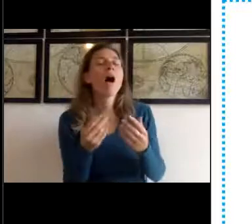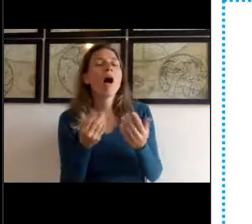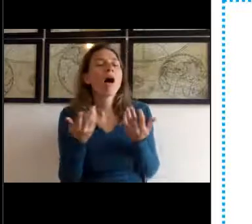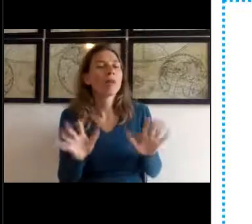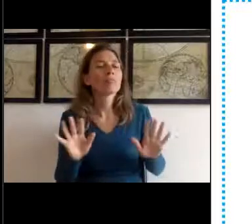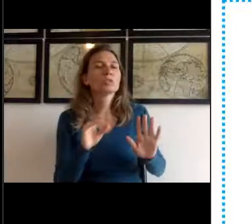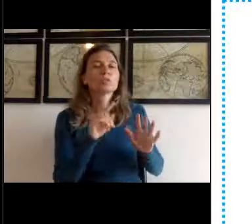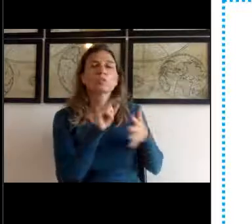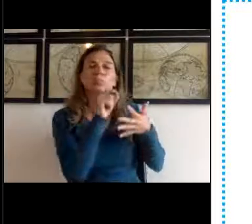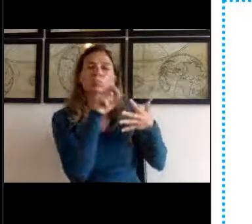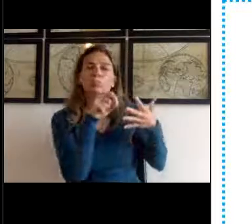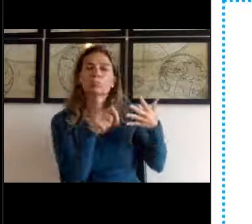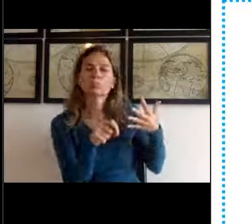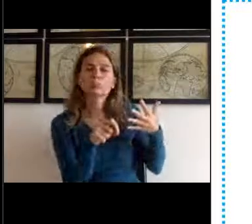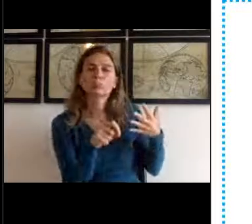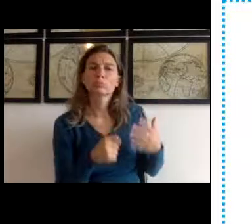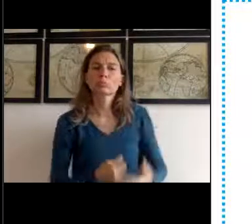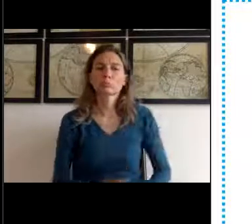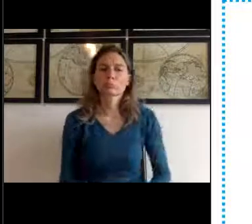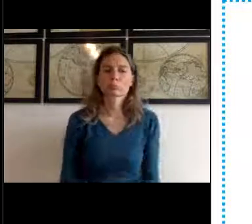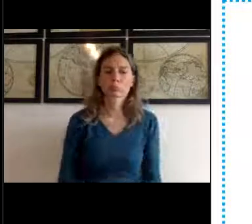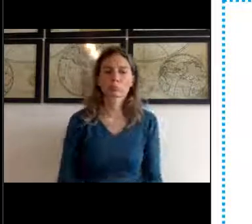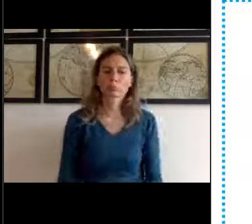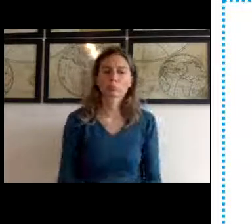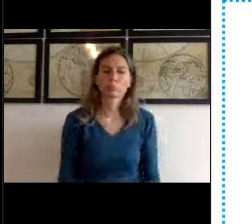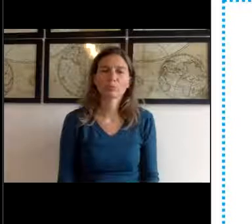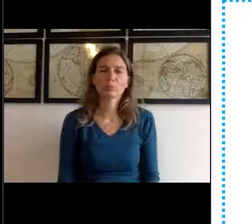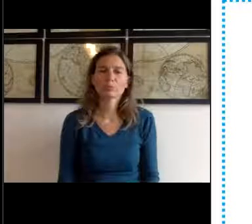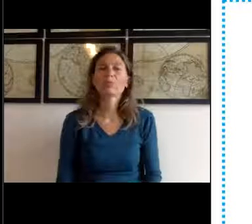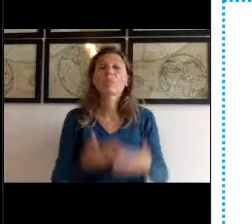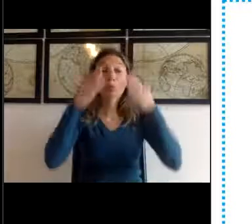to find out more about the environment we work with, social justice